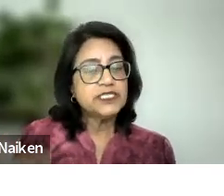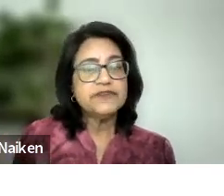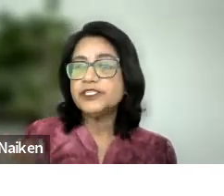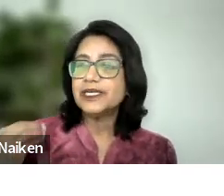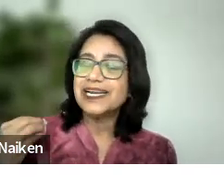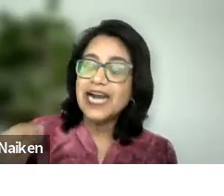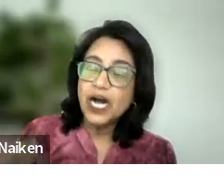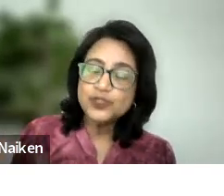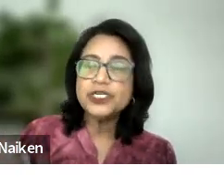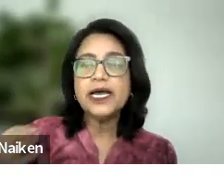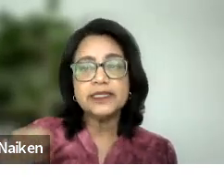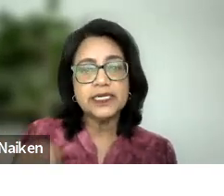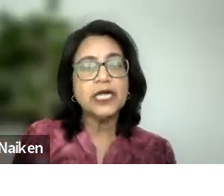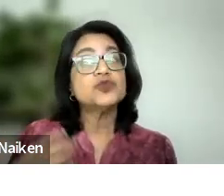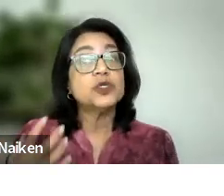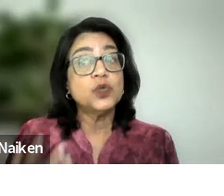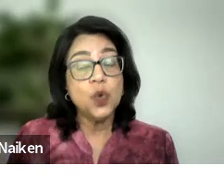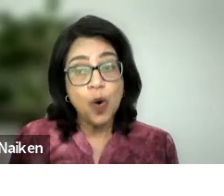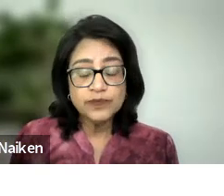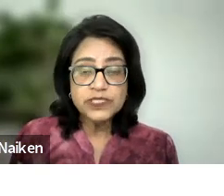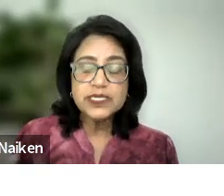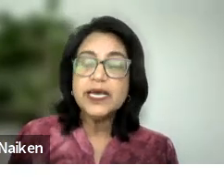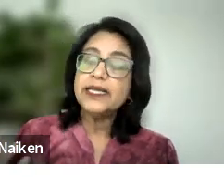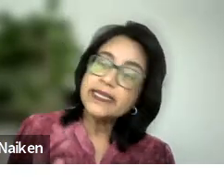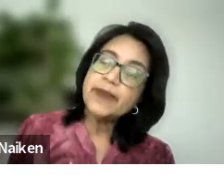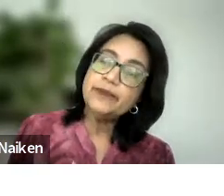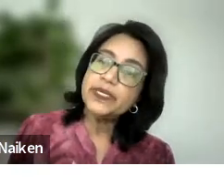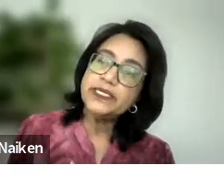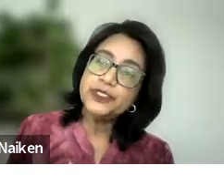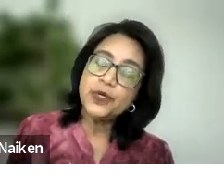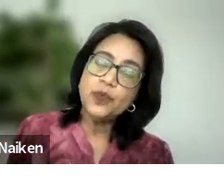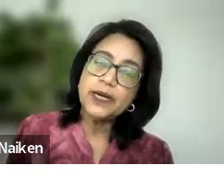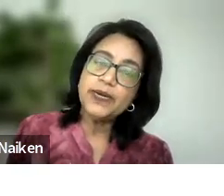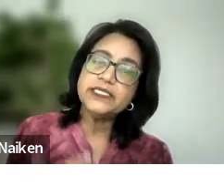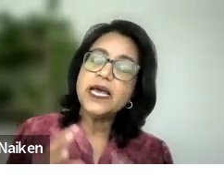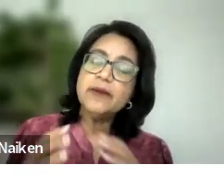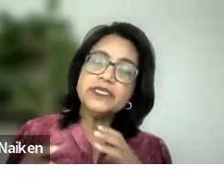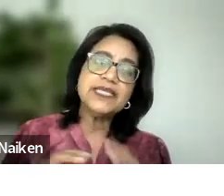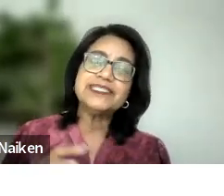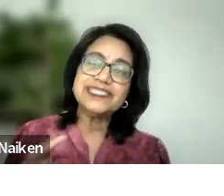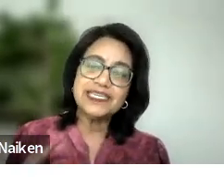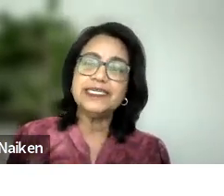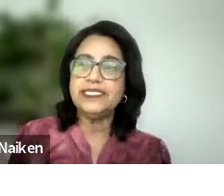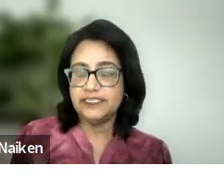to the country that they come from.